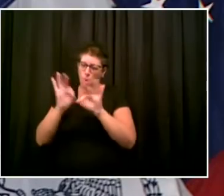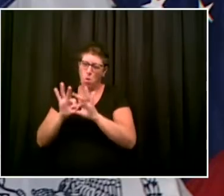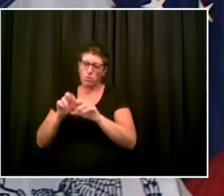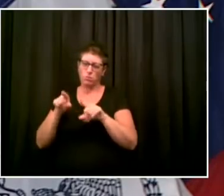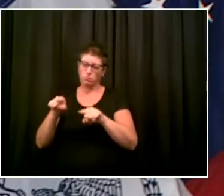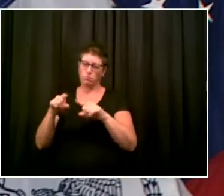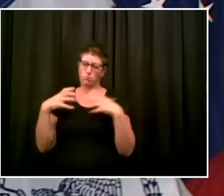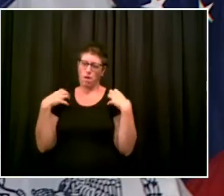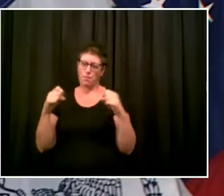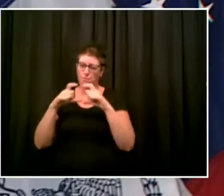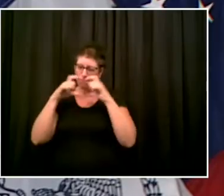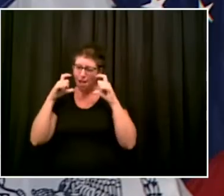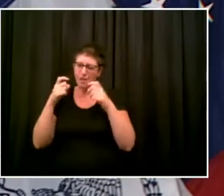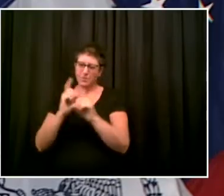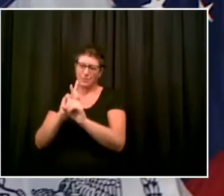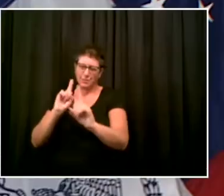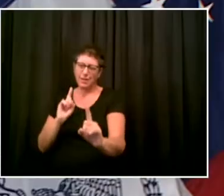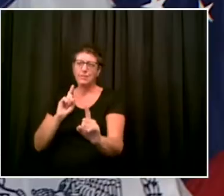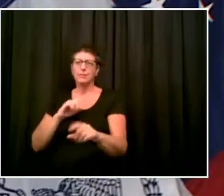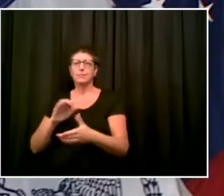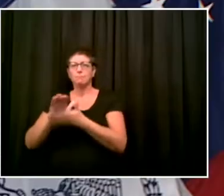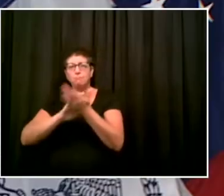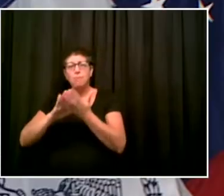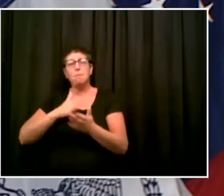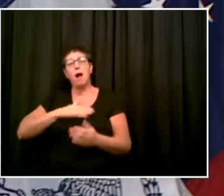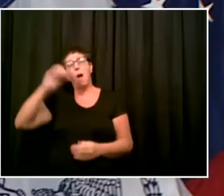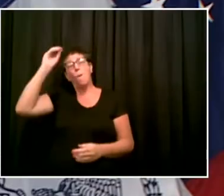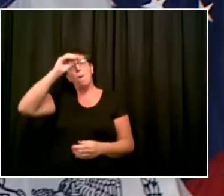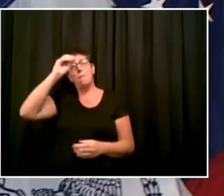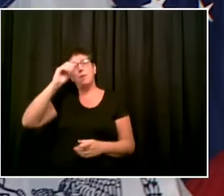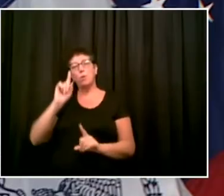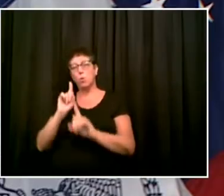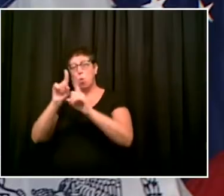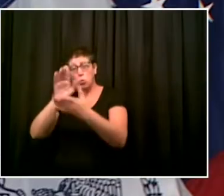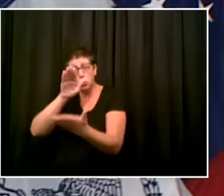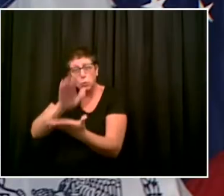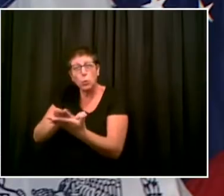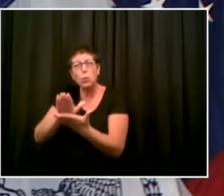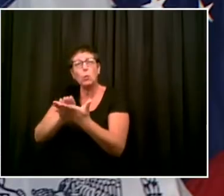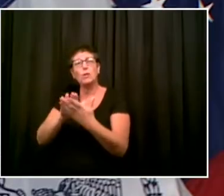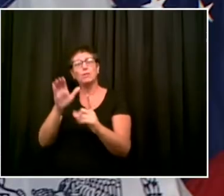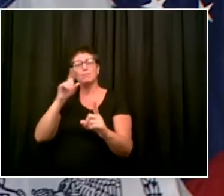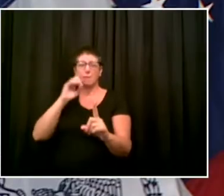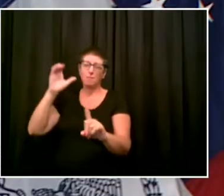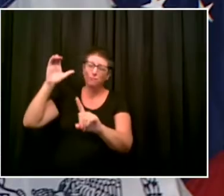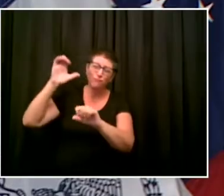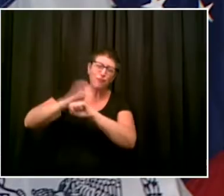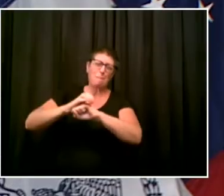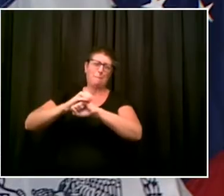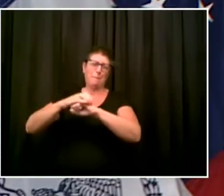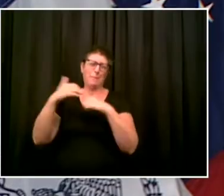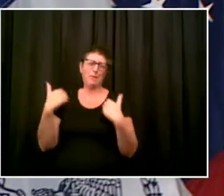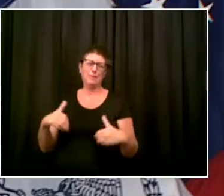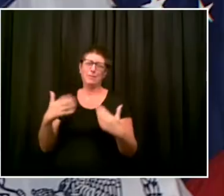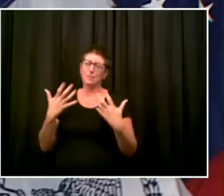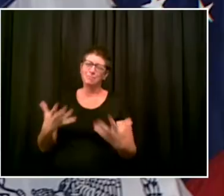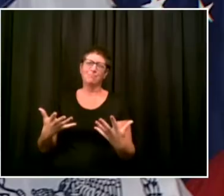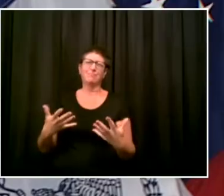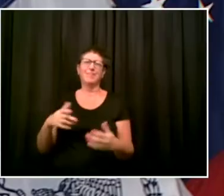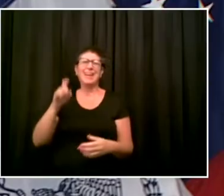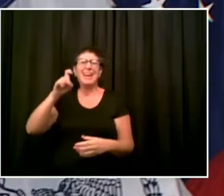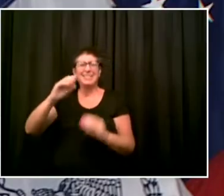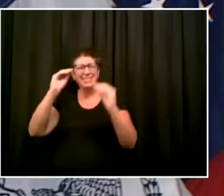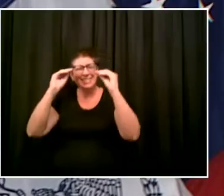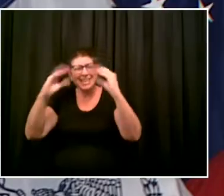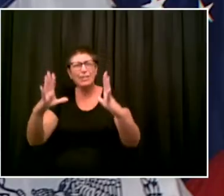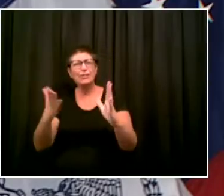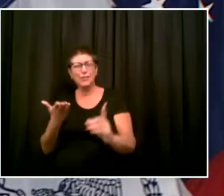TO GET THERE TO